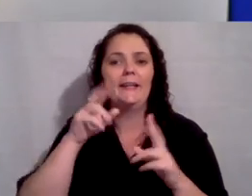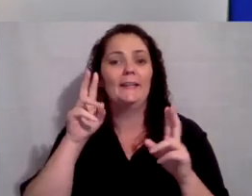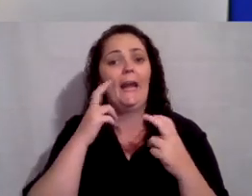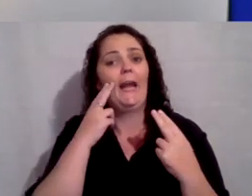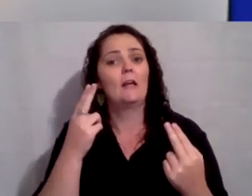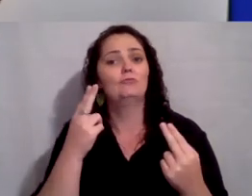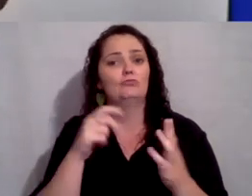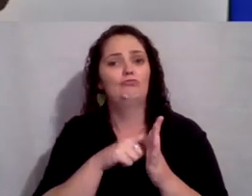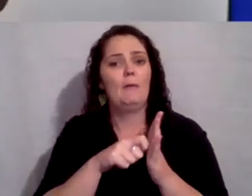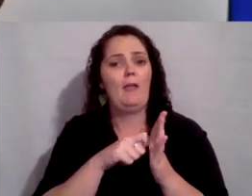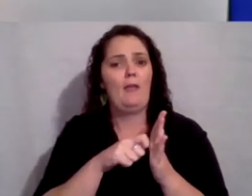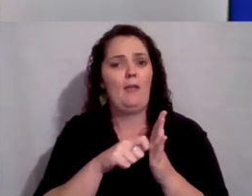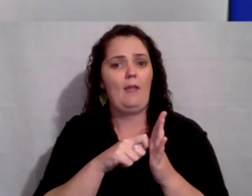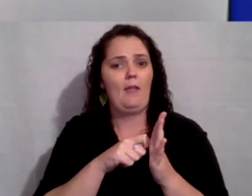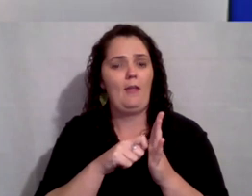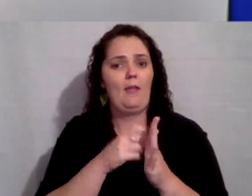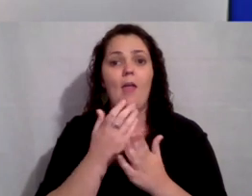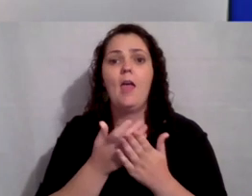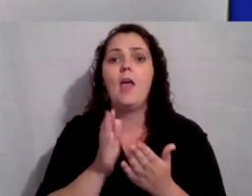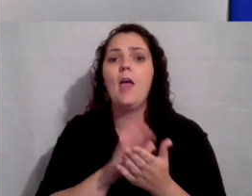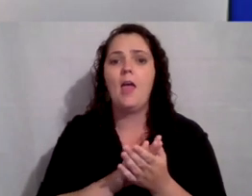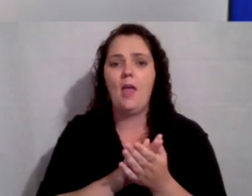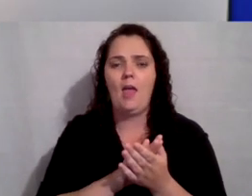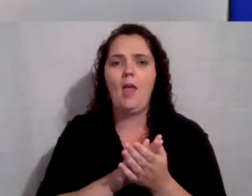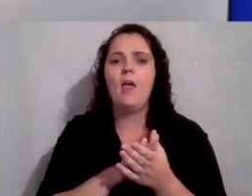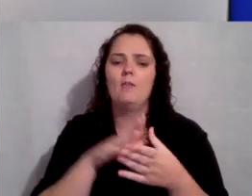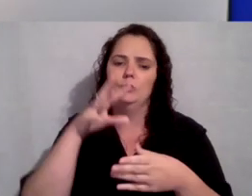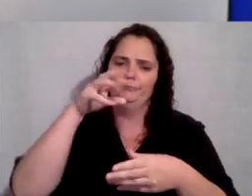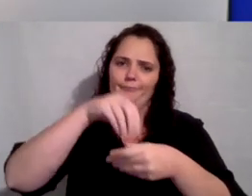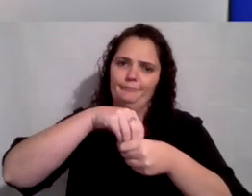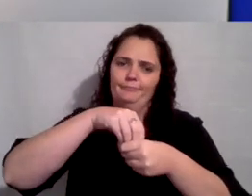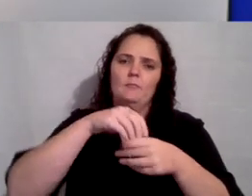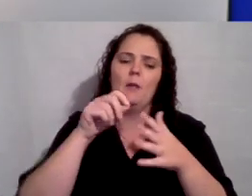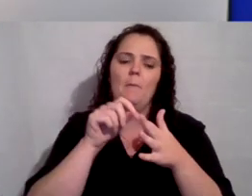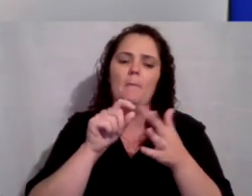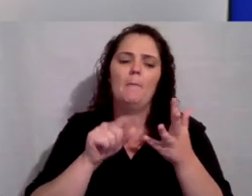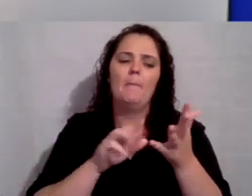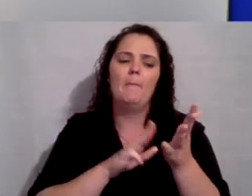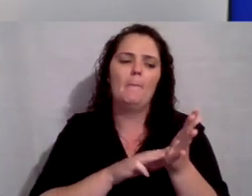natural rubber eraser and the way that those work is they have pumice in them, so they actually have a little bit of